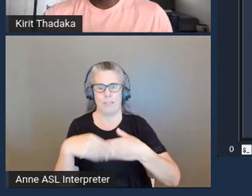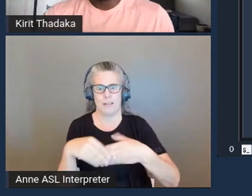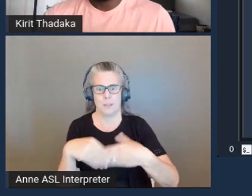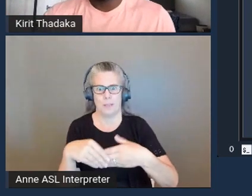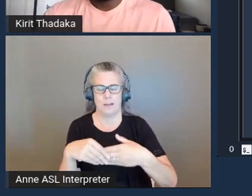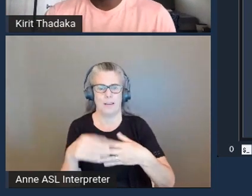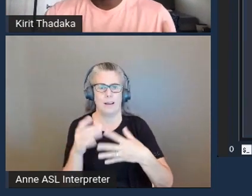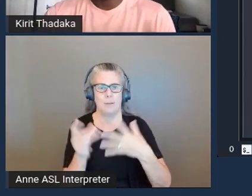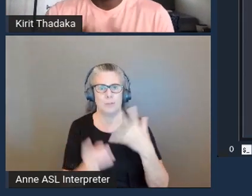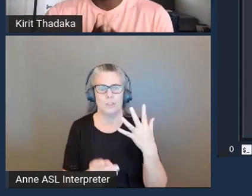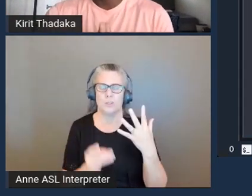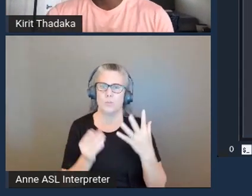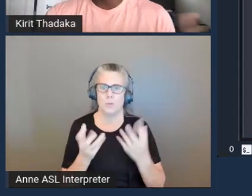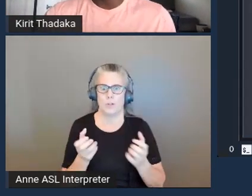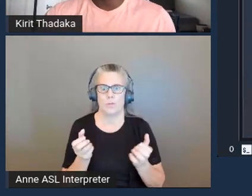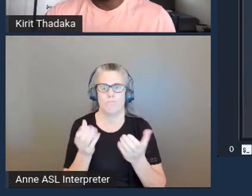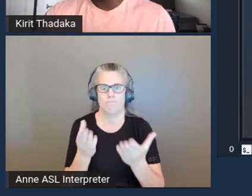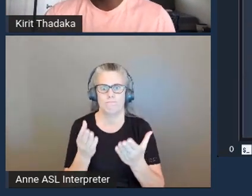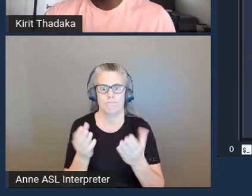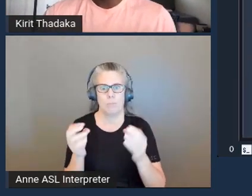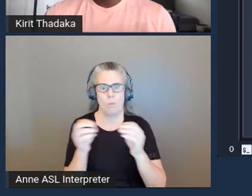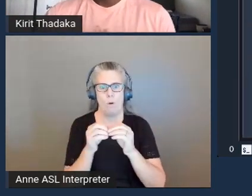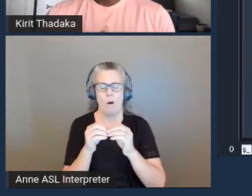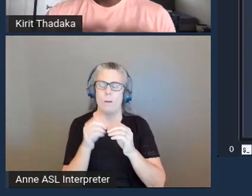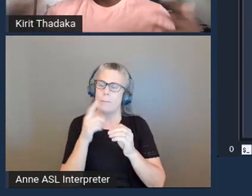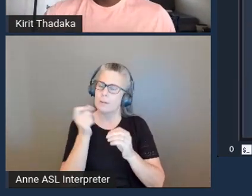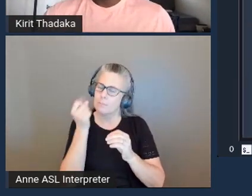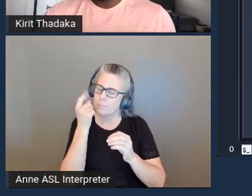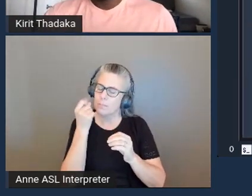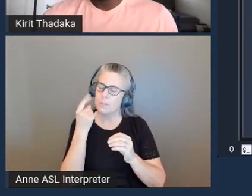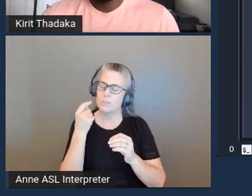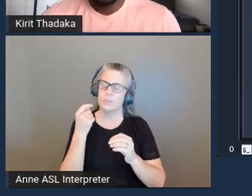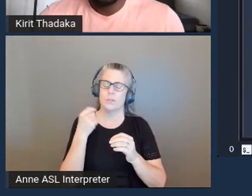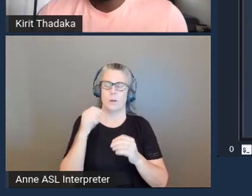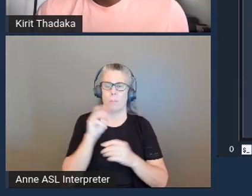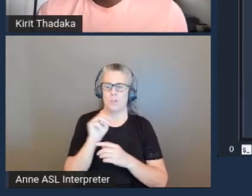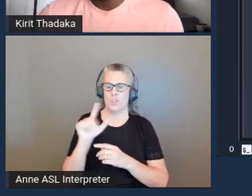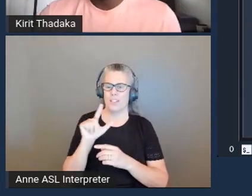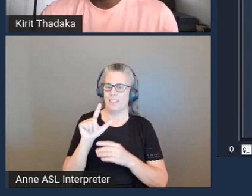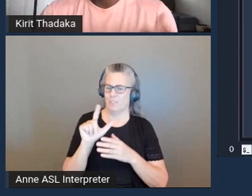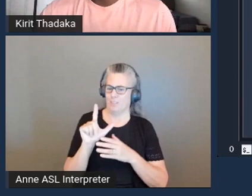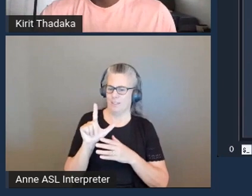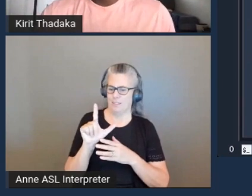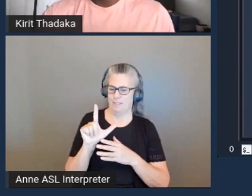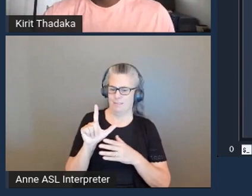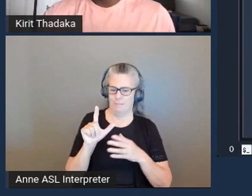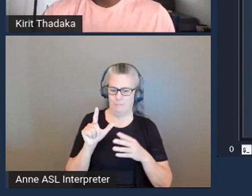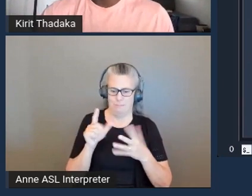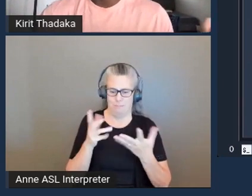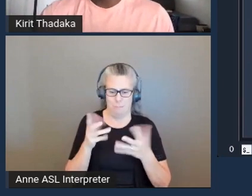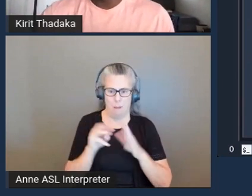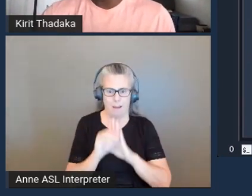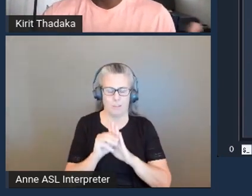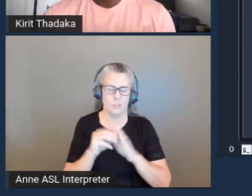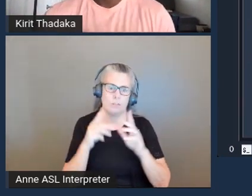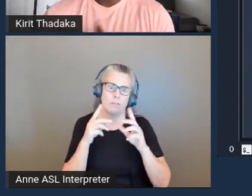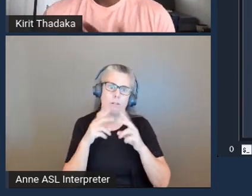that machine learning workflows can be complex, and given the vast ecosystem and services that AWS has,